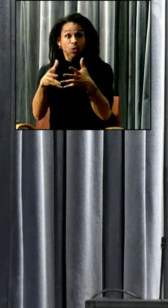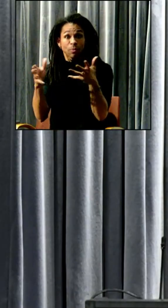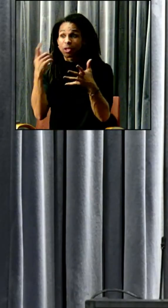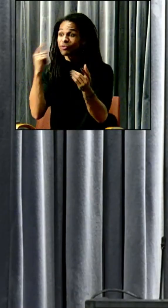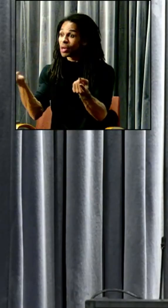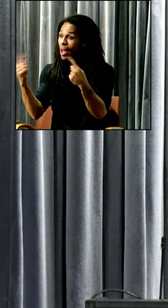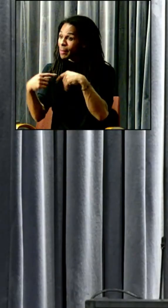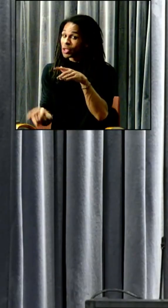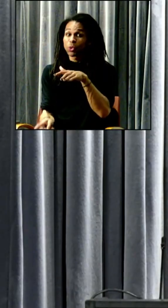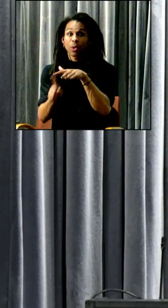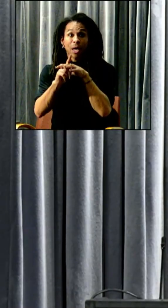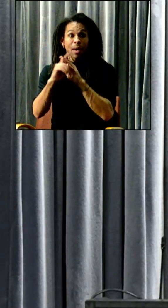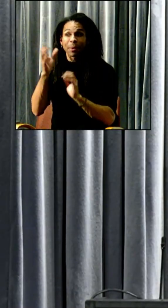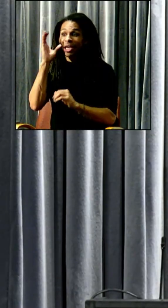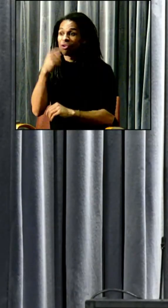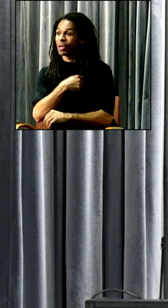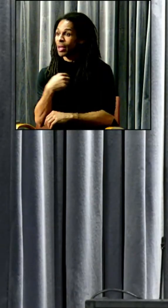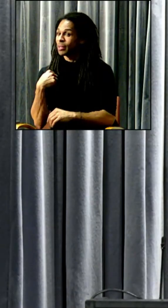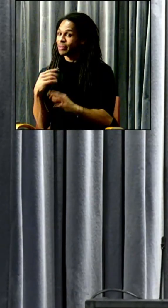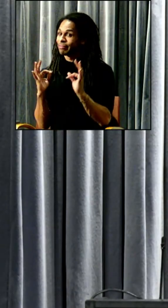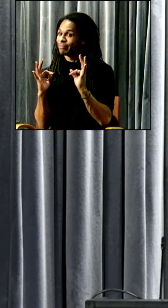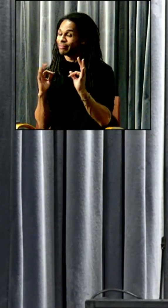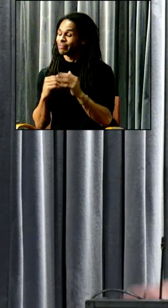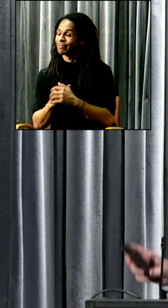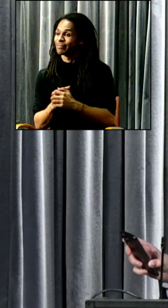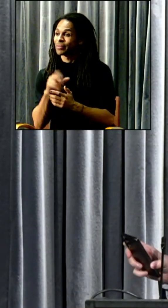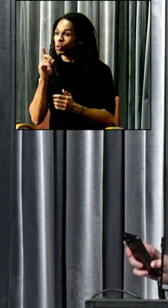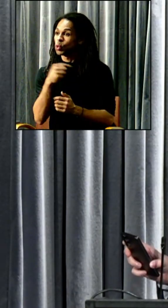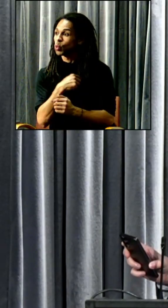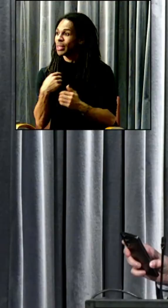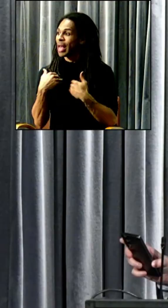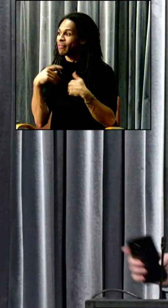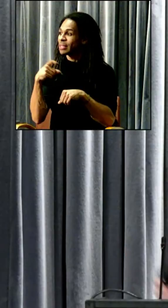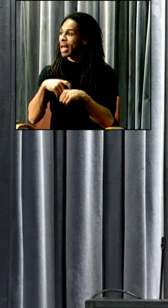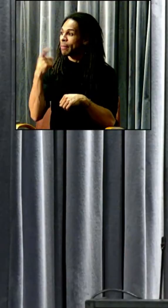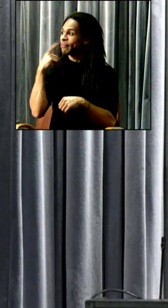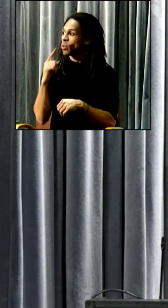restrictions on whether the person can just throw the block across the room, but also that it